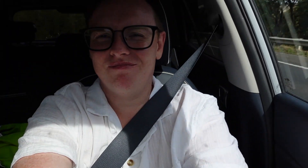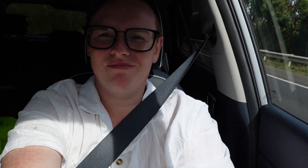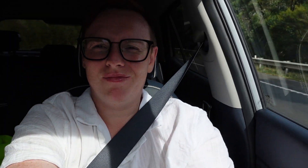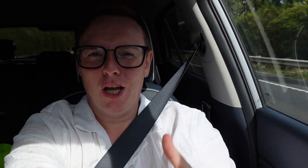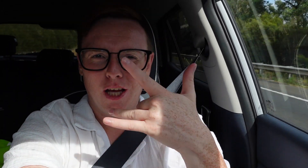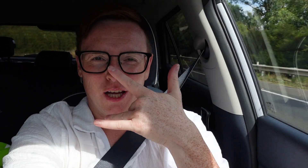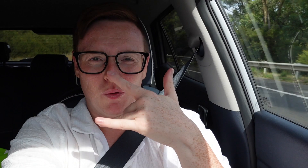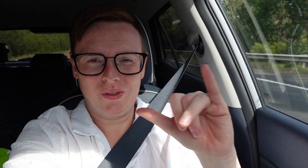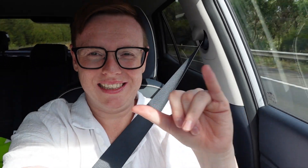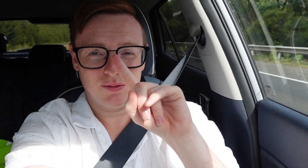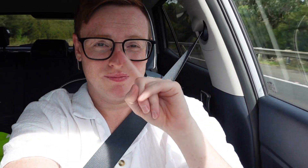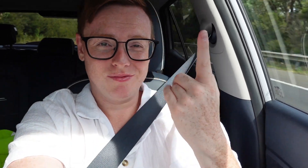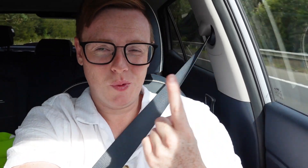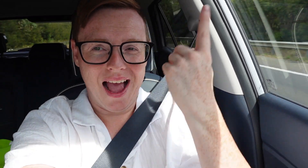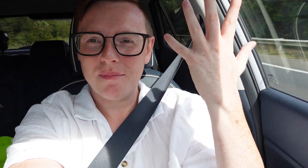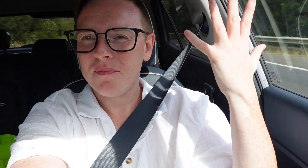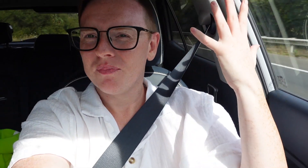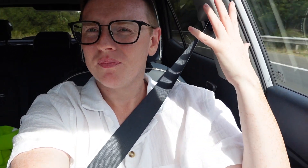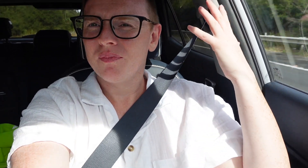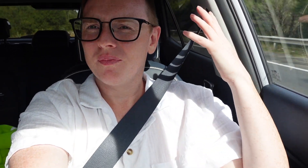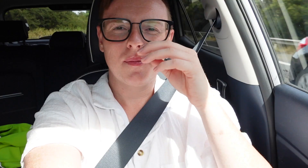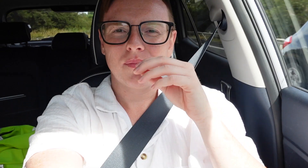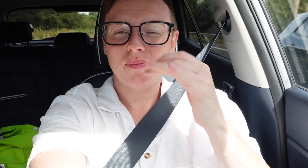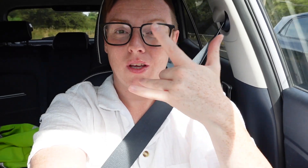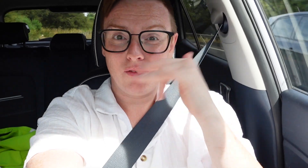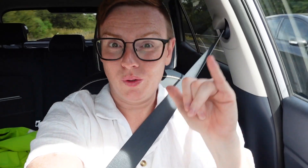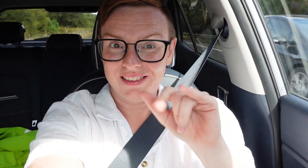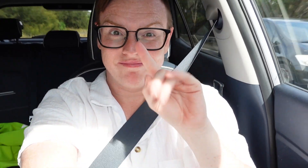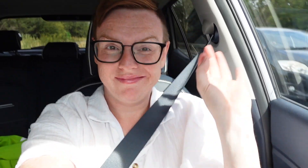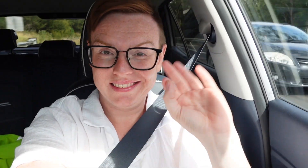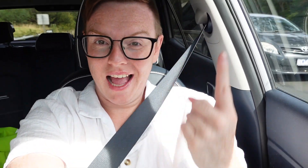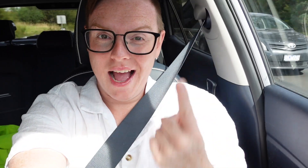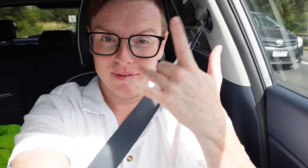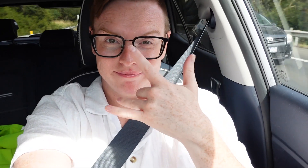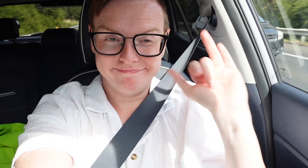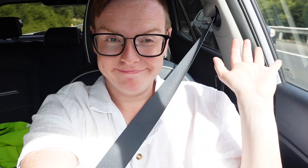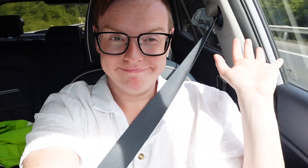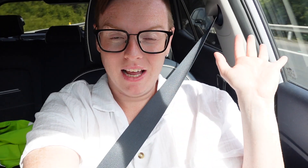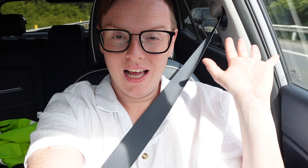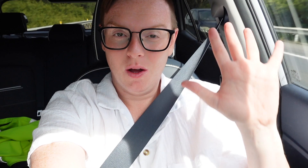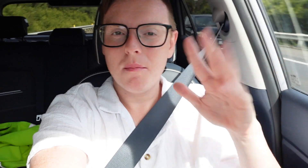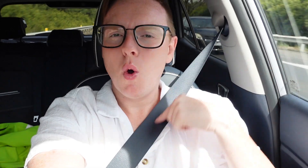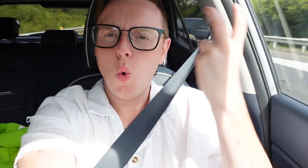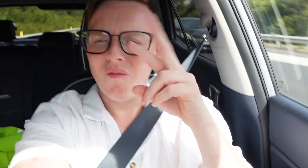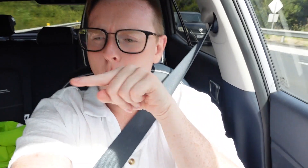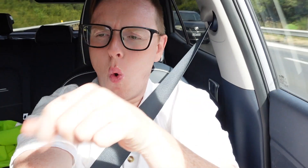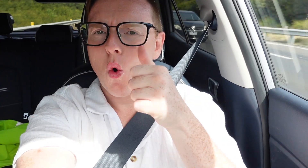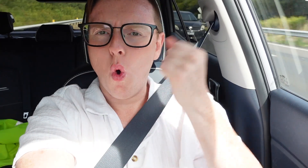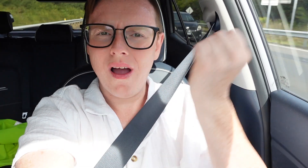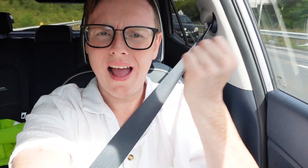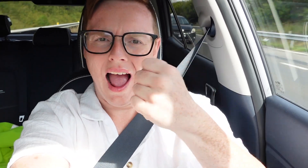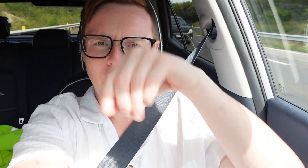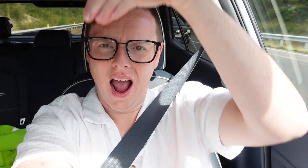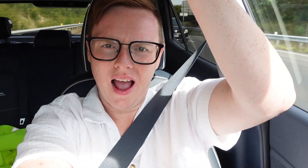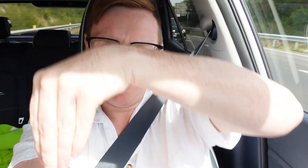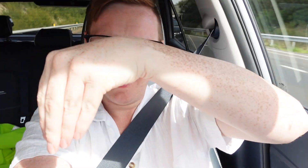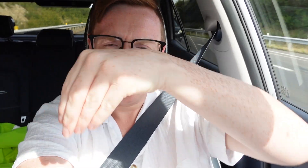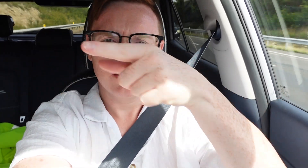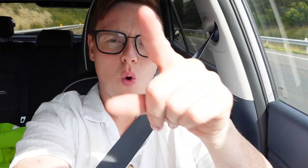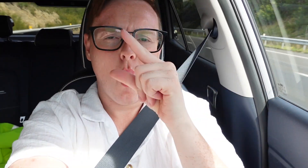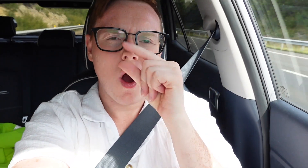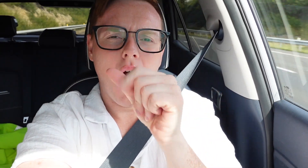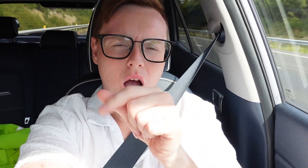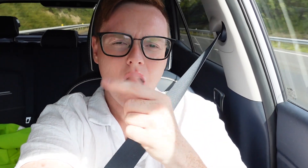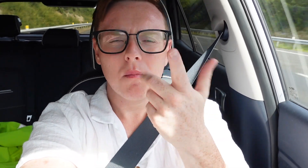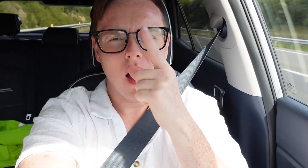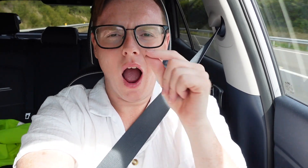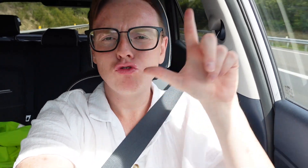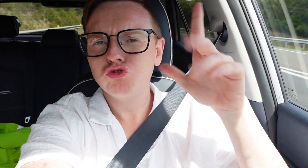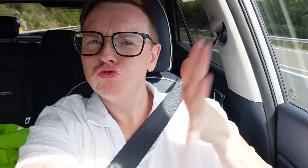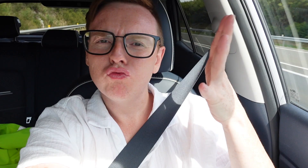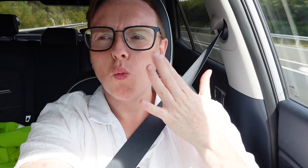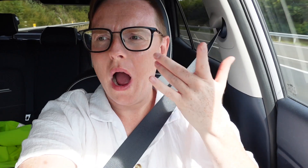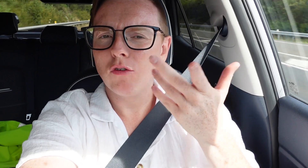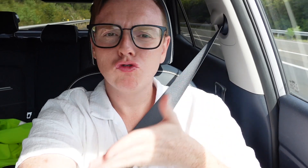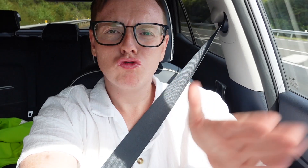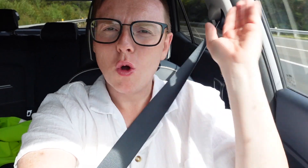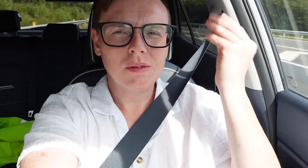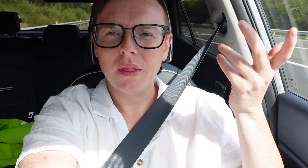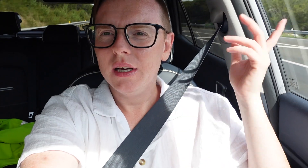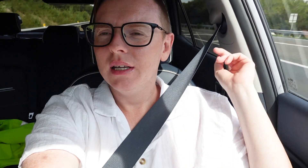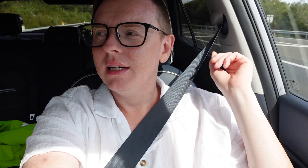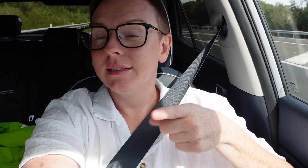Unfortunately, it didn't stay still. I'm looking for a car vlog camera tripod so I can vlog while on the road.